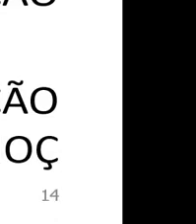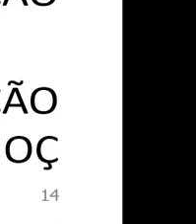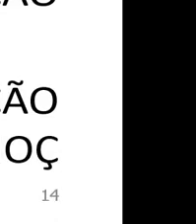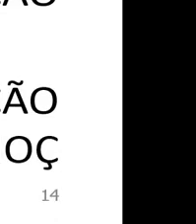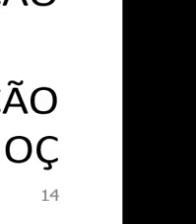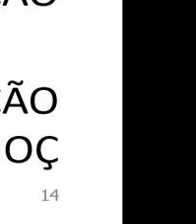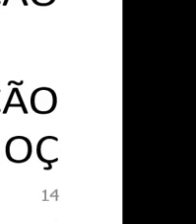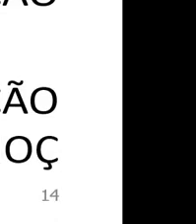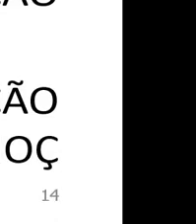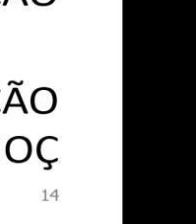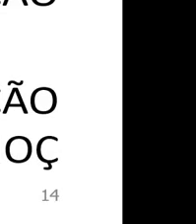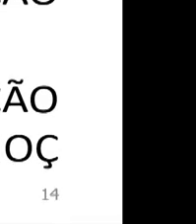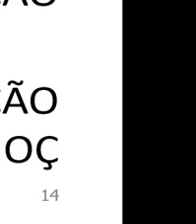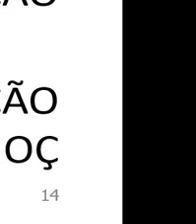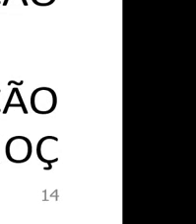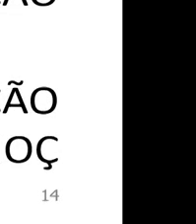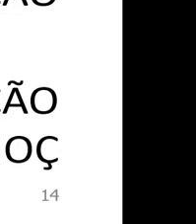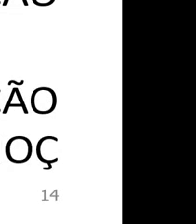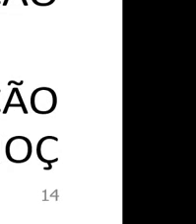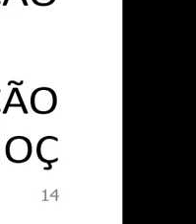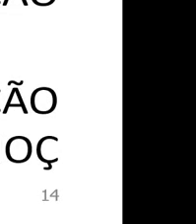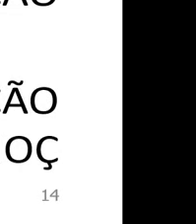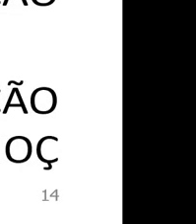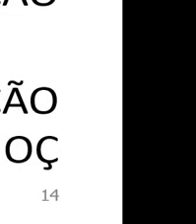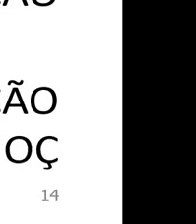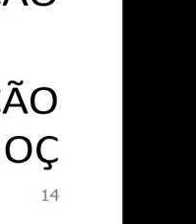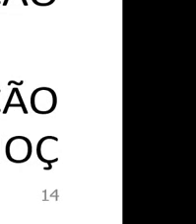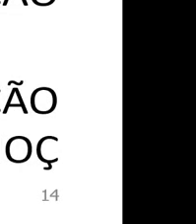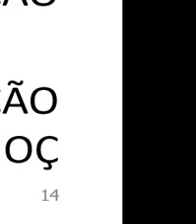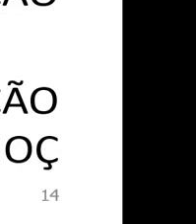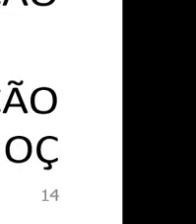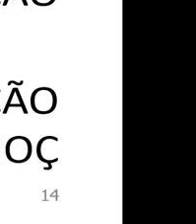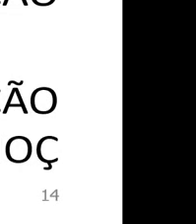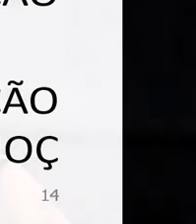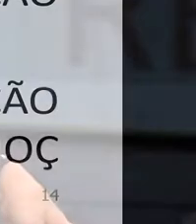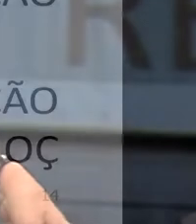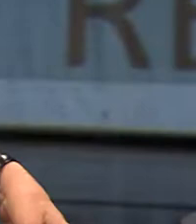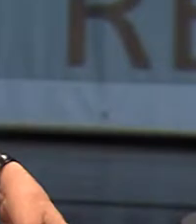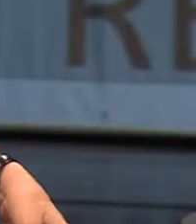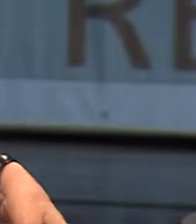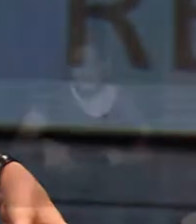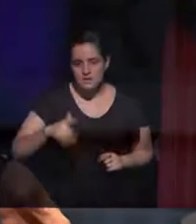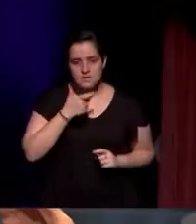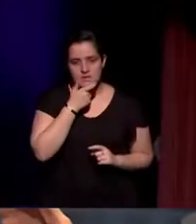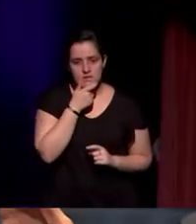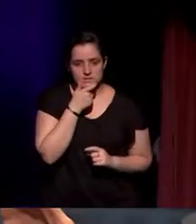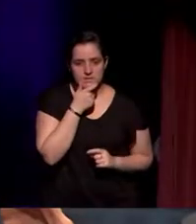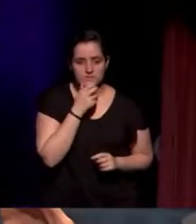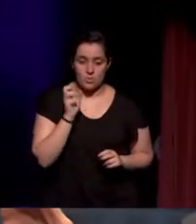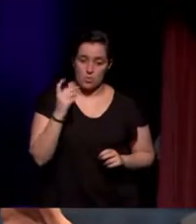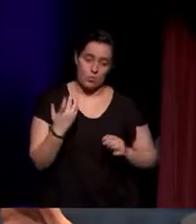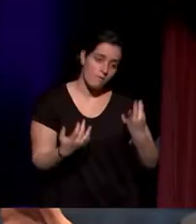It was not allowed, and this was different from that that happened in the colonies English or French.